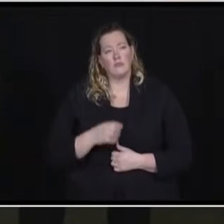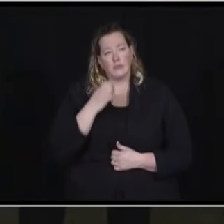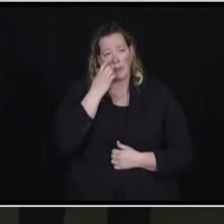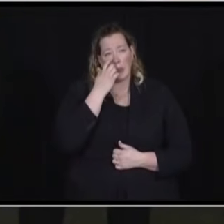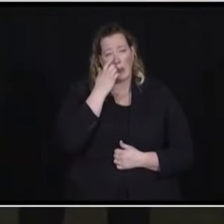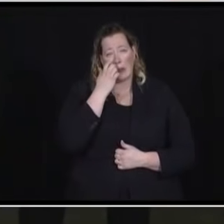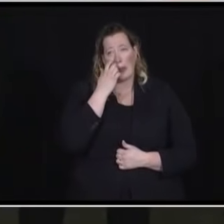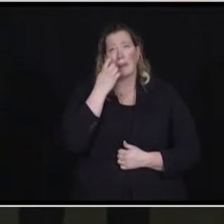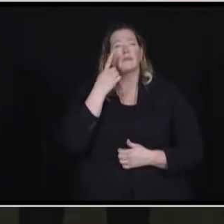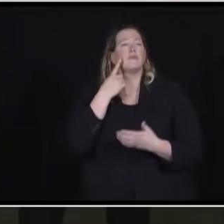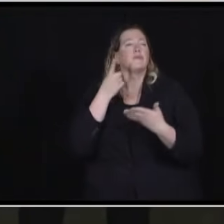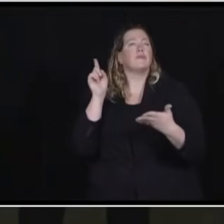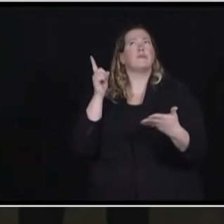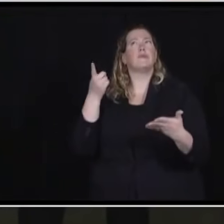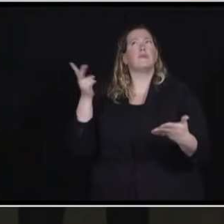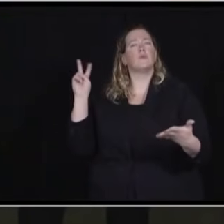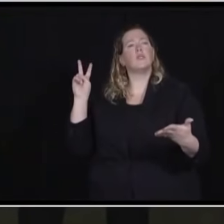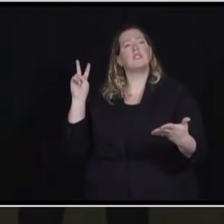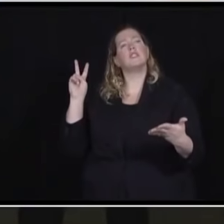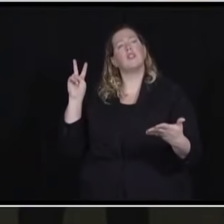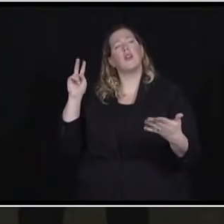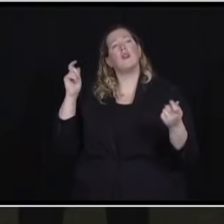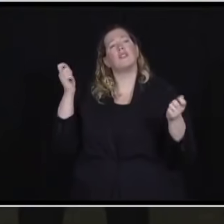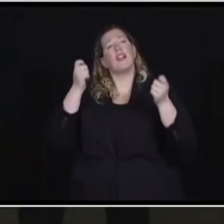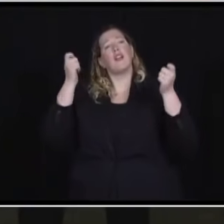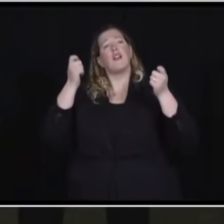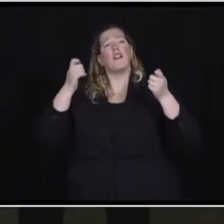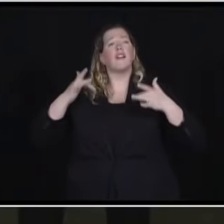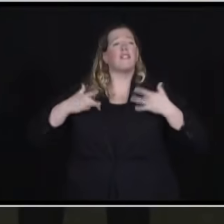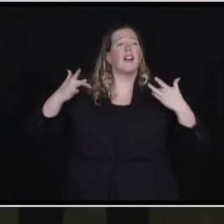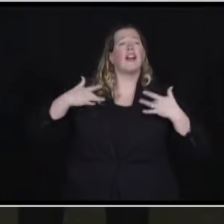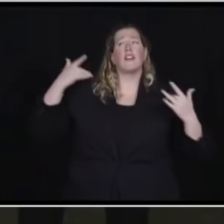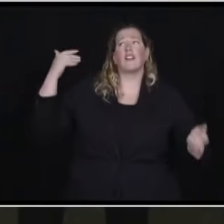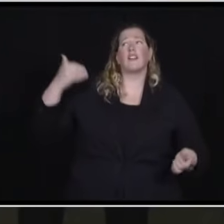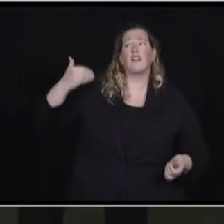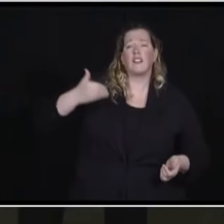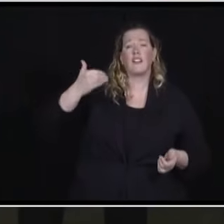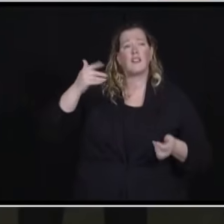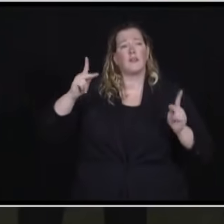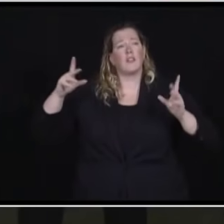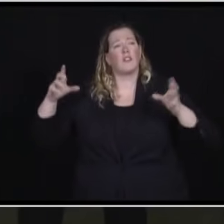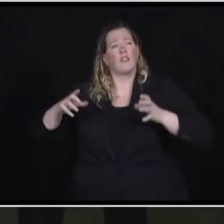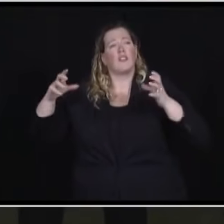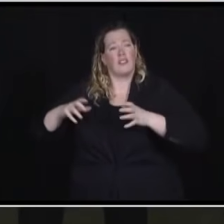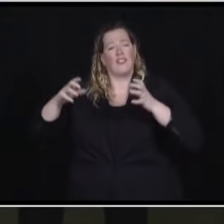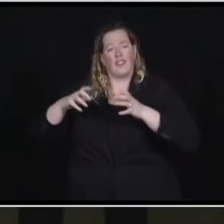been a lot of celebrations over the last couple of weeks, we will have a better idea